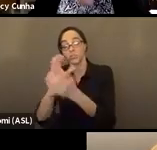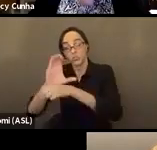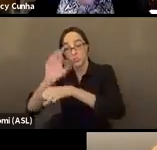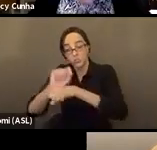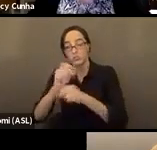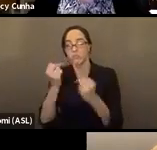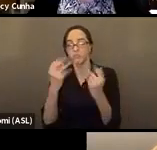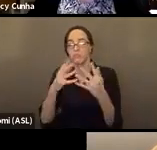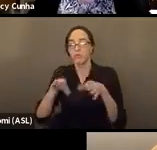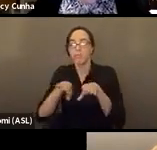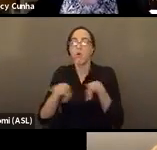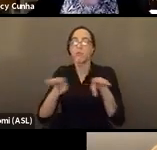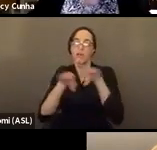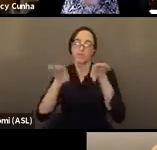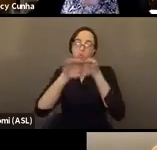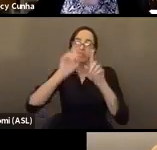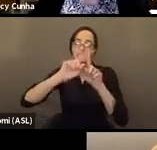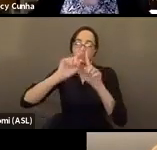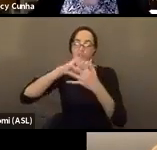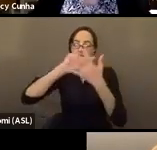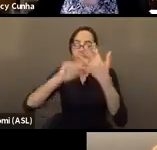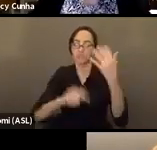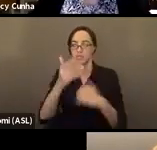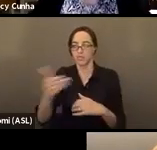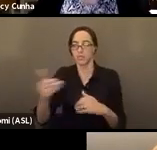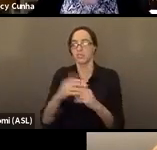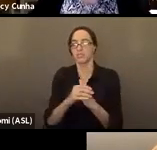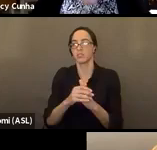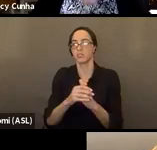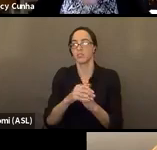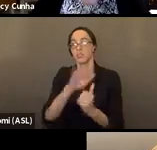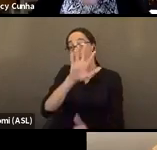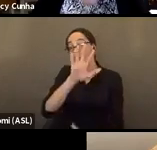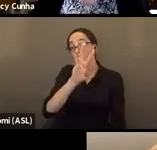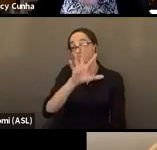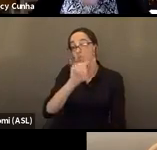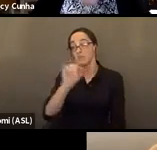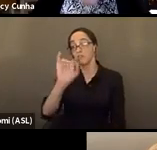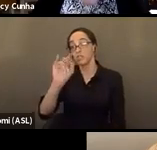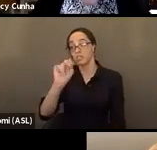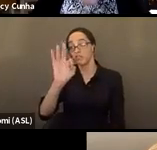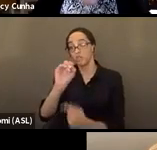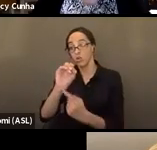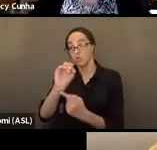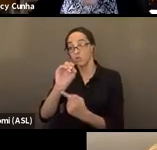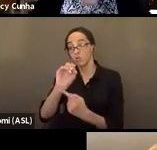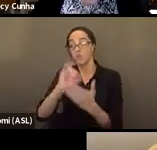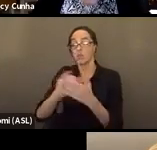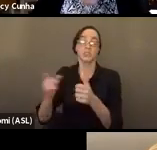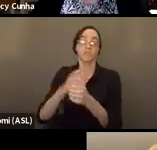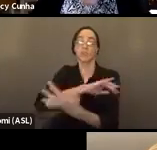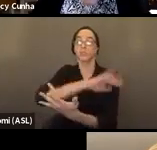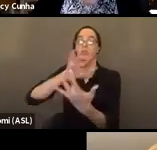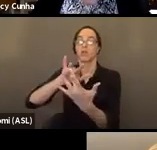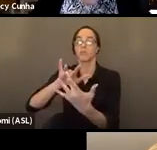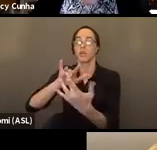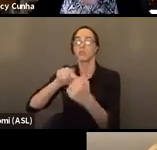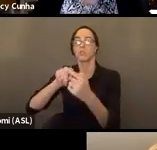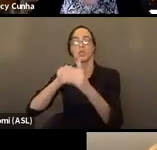but they would be the gateway to get to many of the programs it may not be in-house government